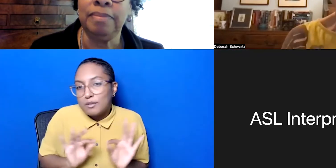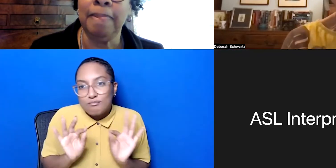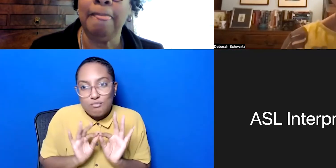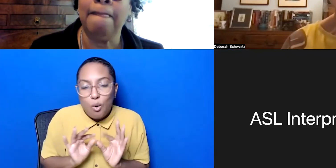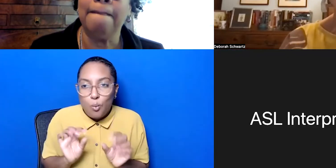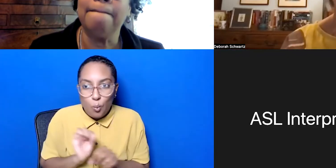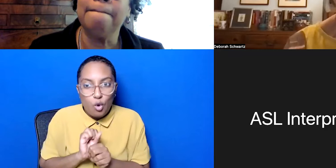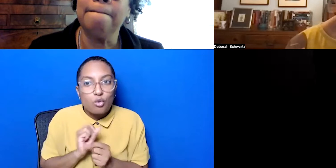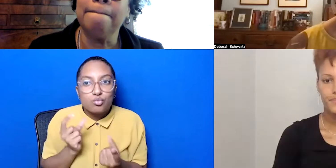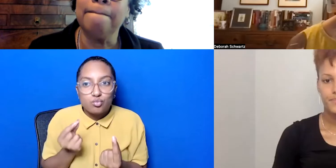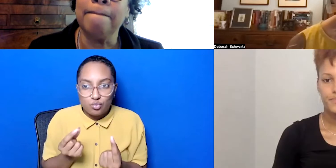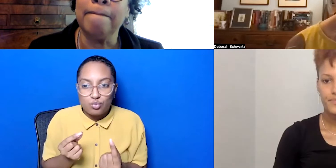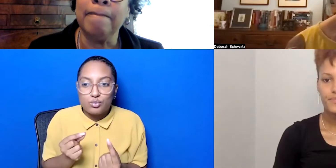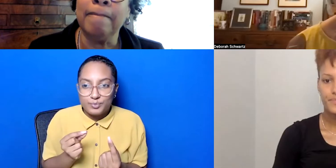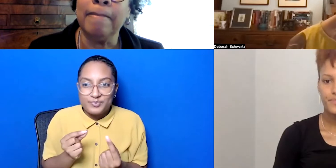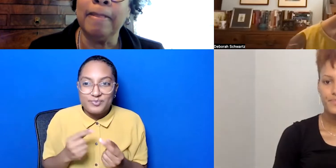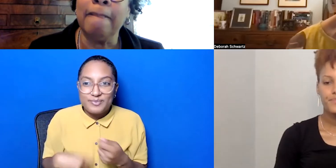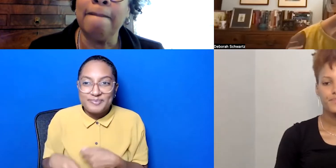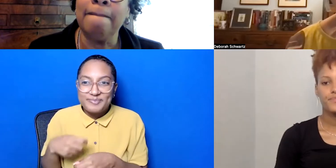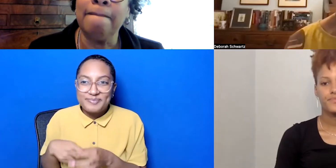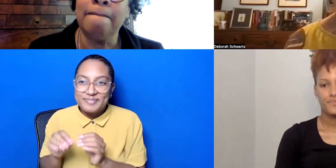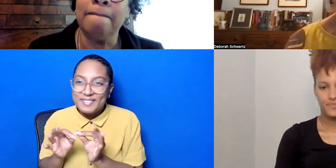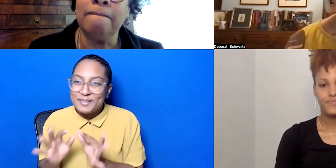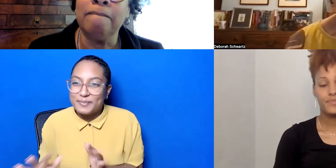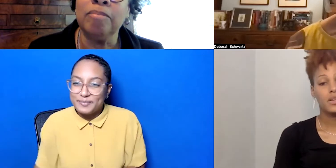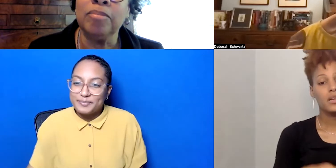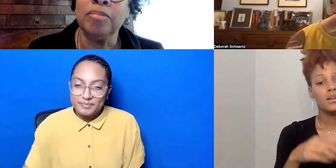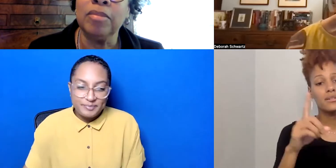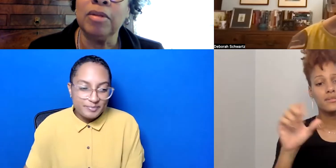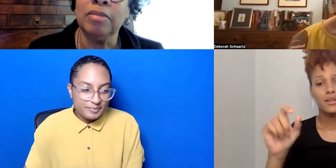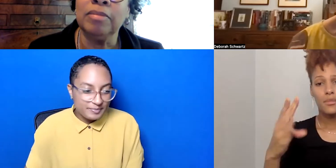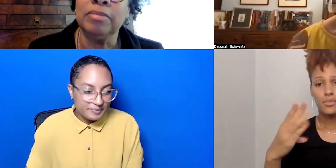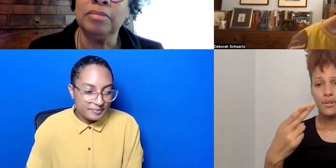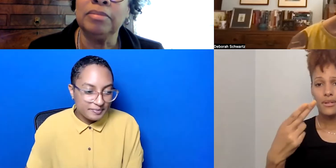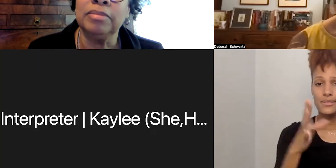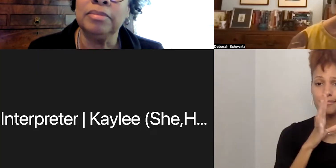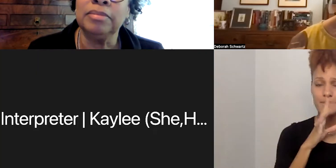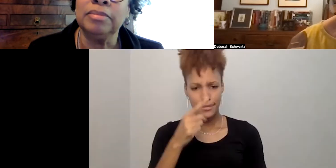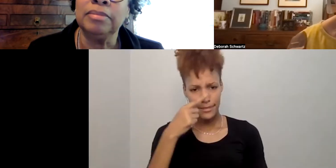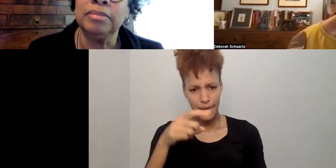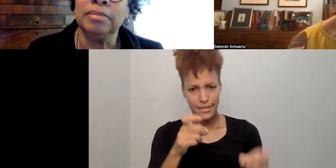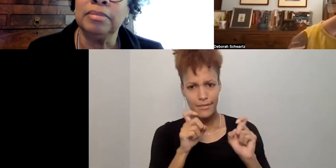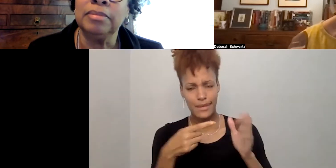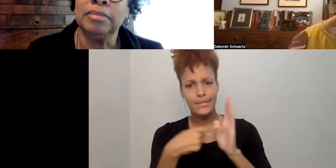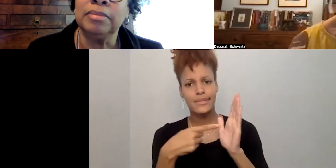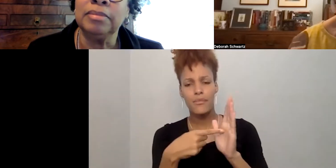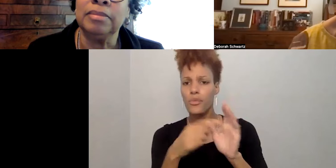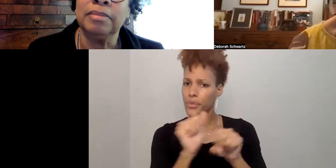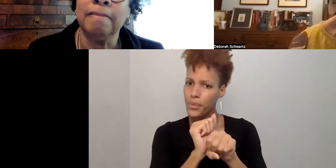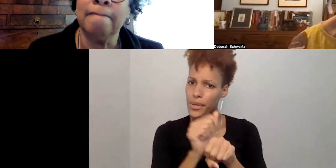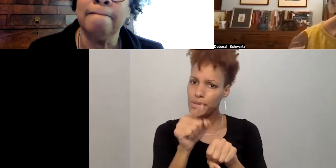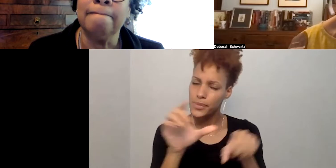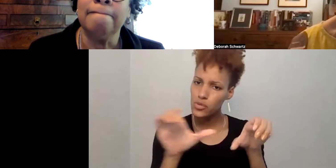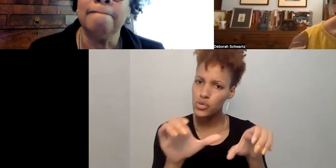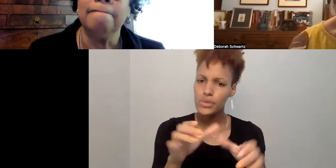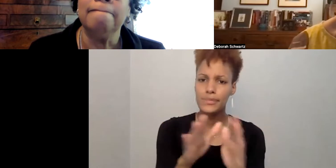give me an example from the work you did on Driving While Black and, you know, about,